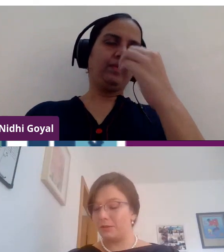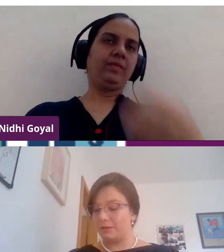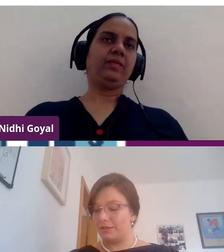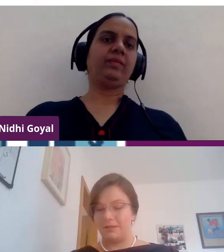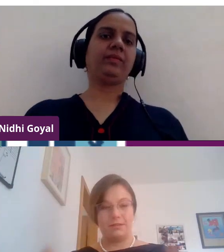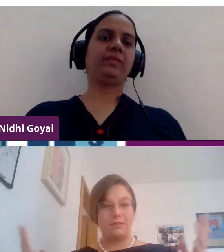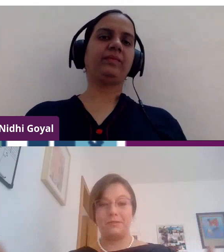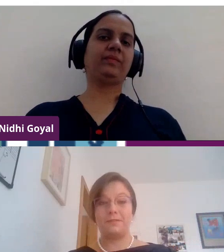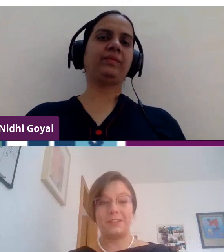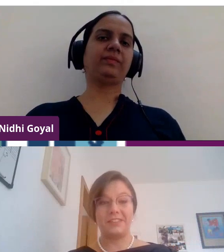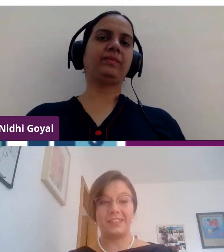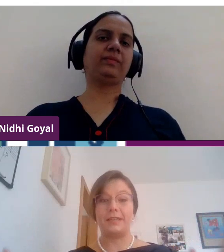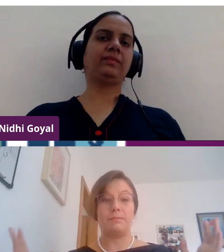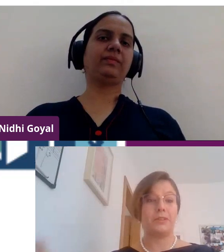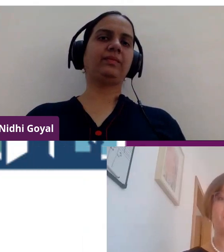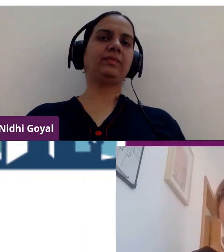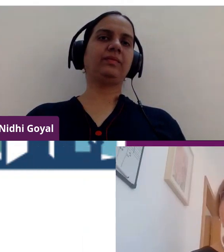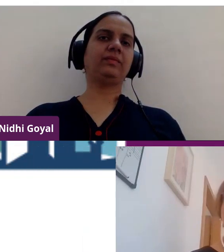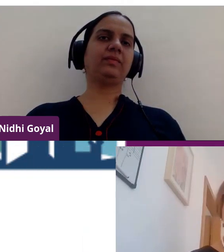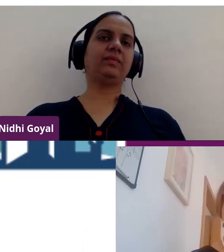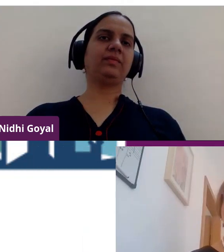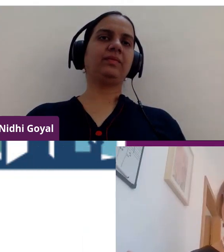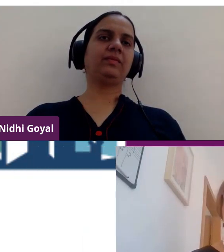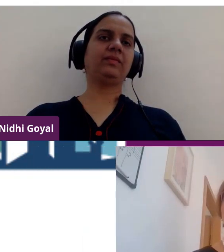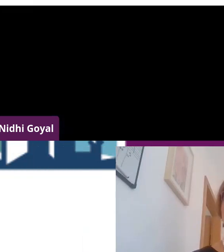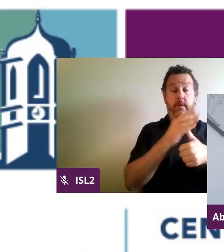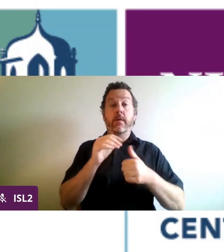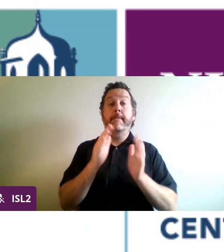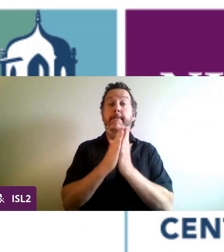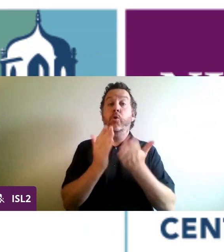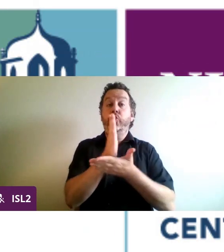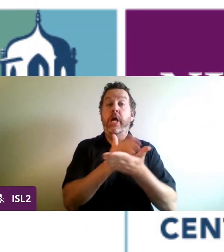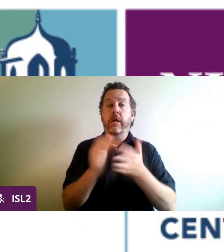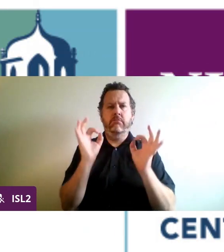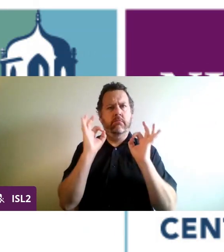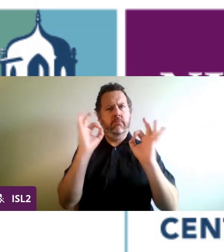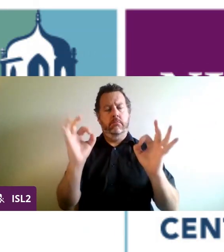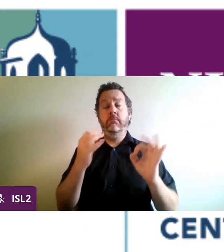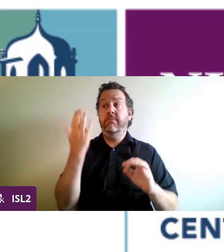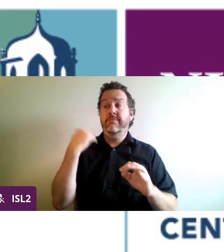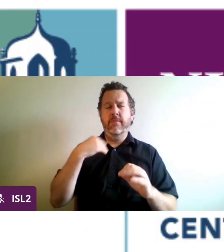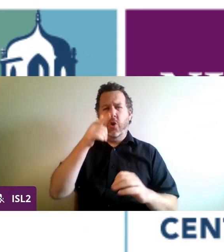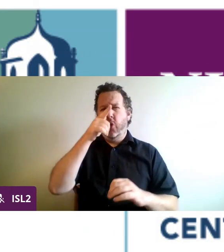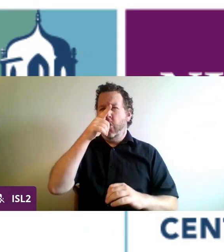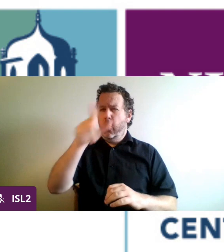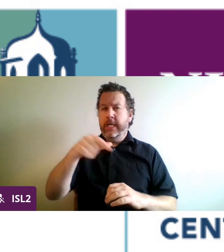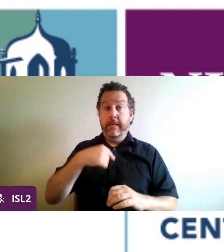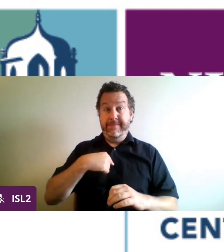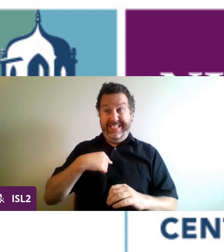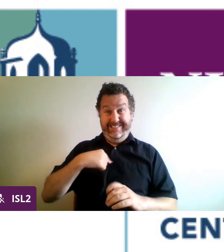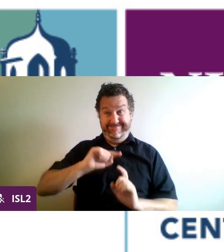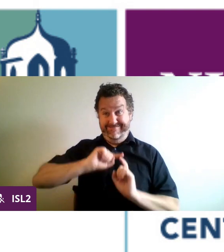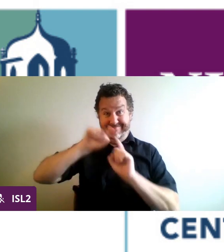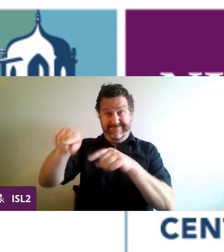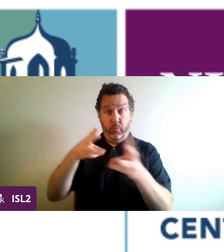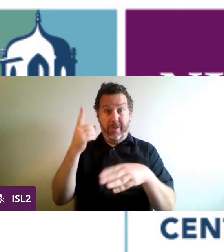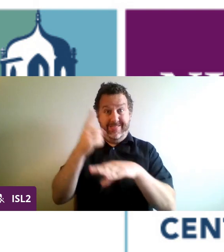Burke share is amazing. The work they do is fabulous, I cannot